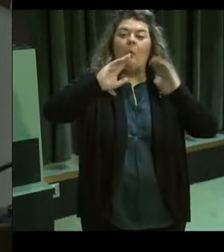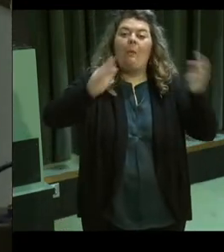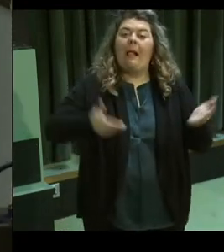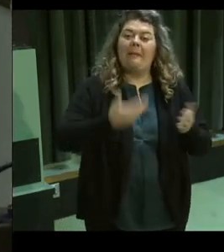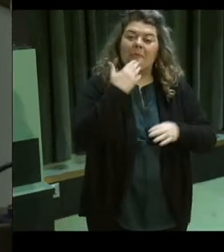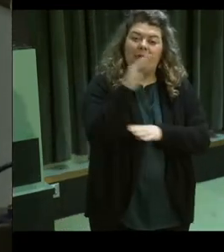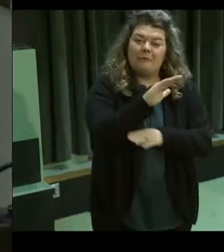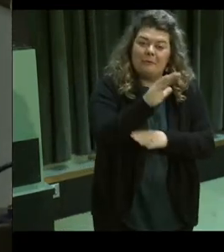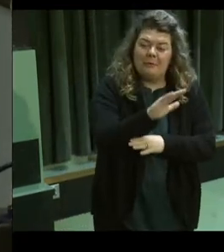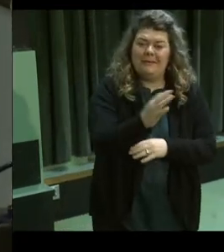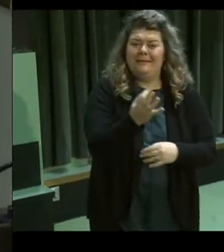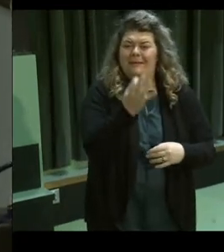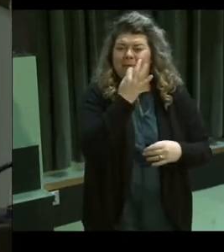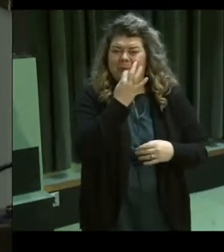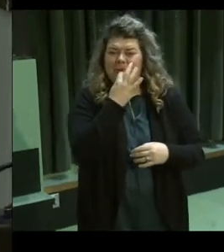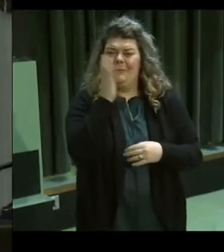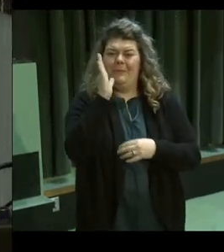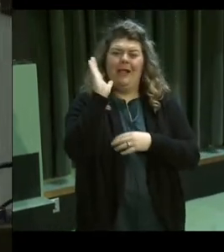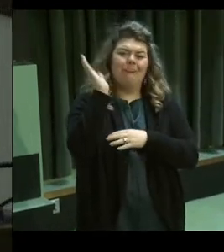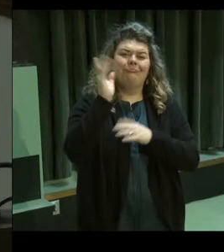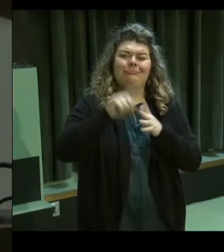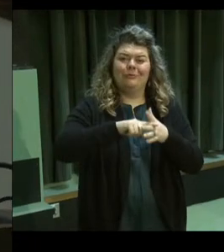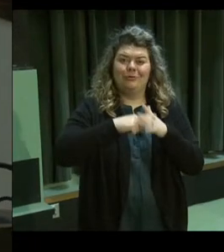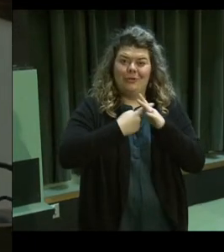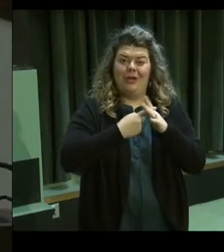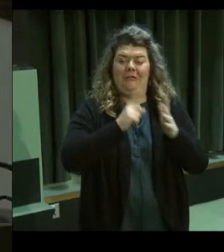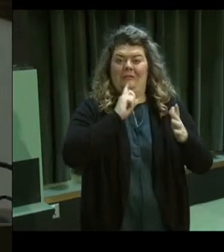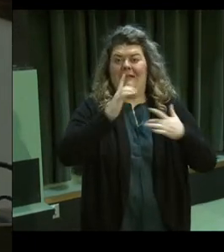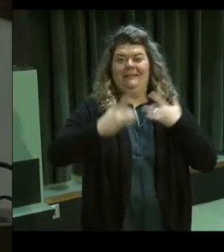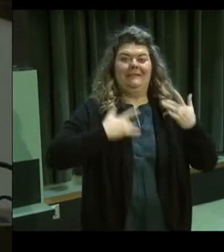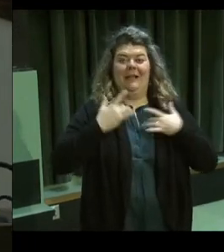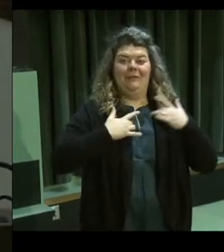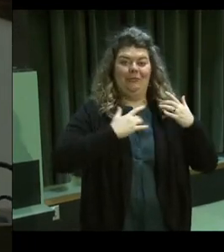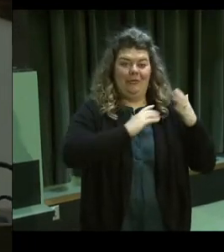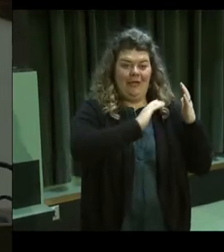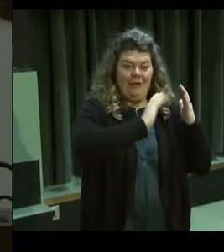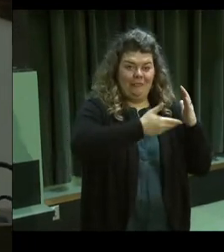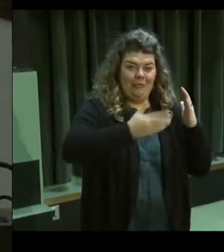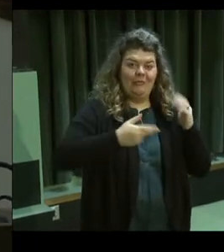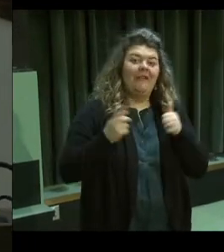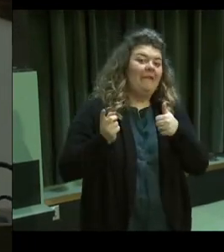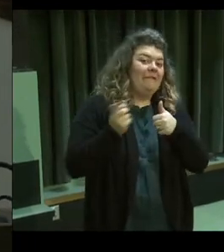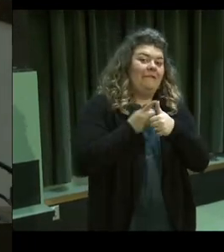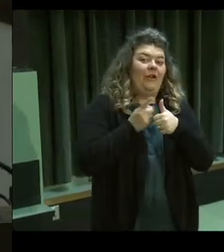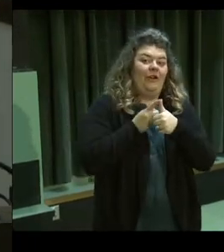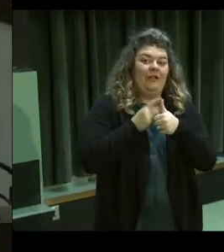start the event shortly. It's